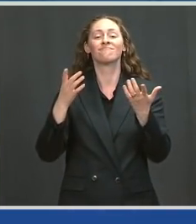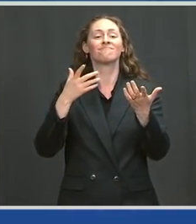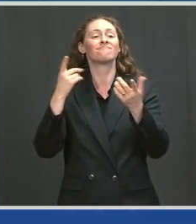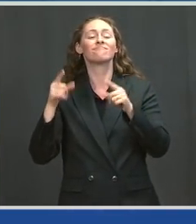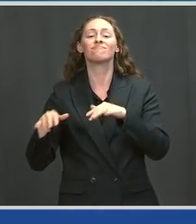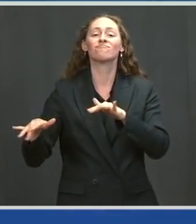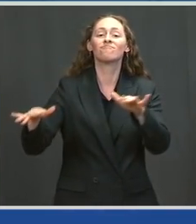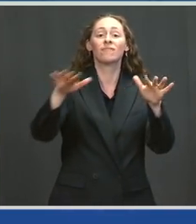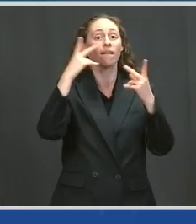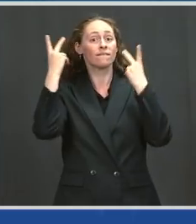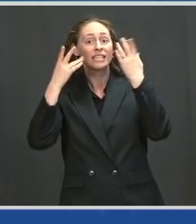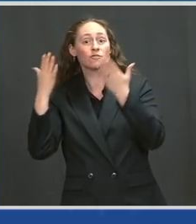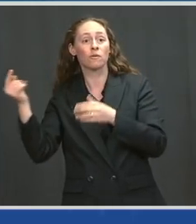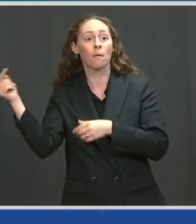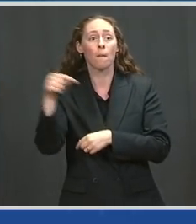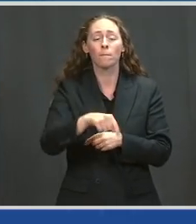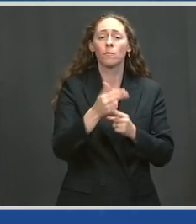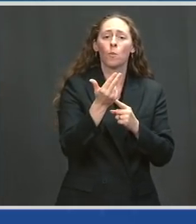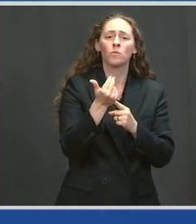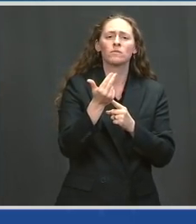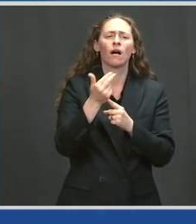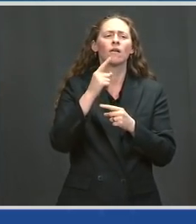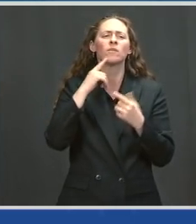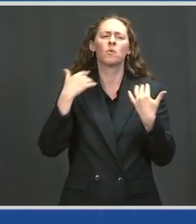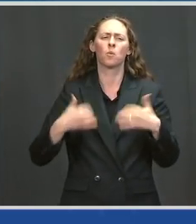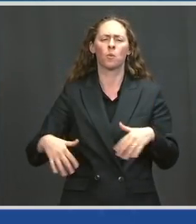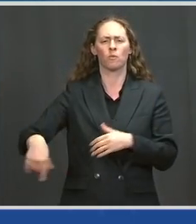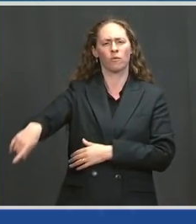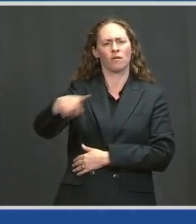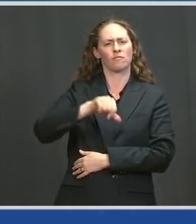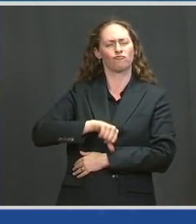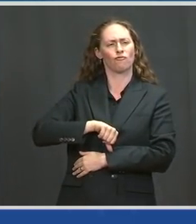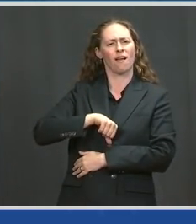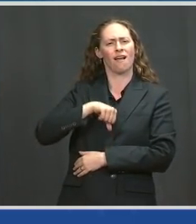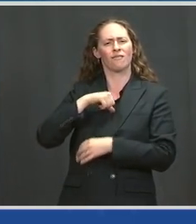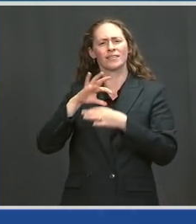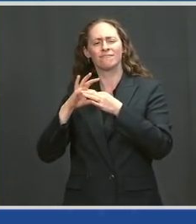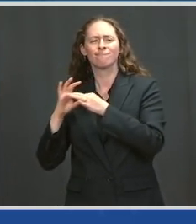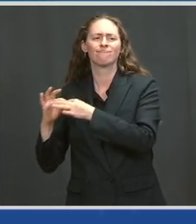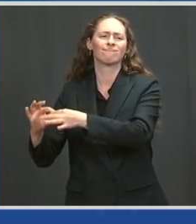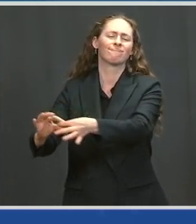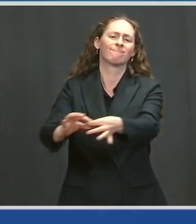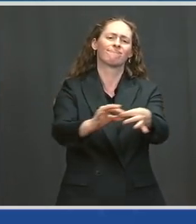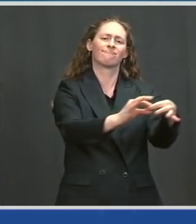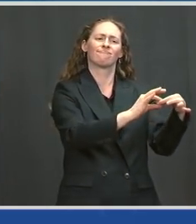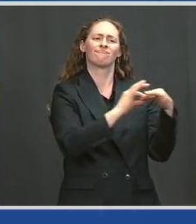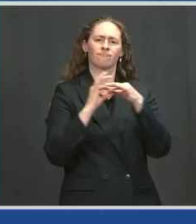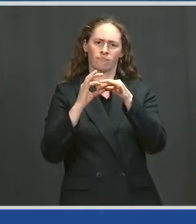All around Black pride shared by the professional class and the working class who lived together